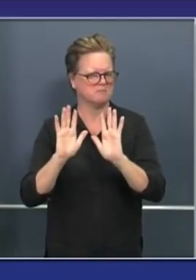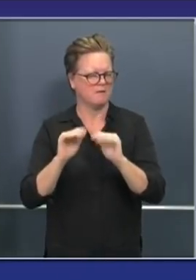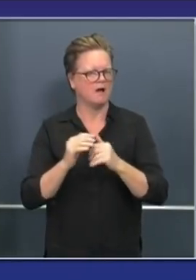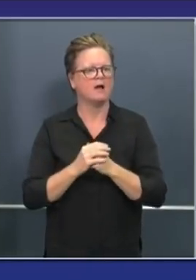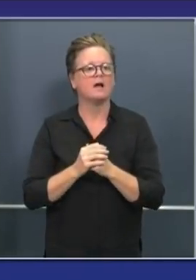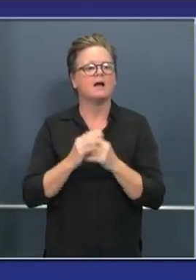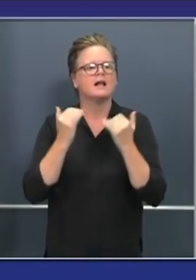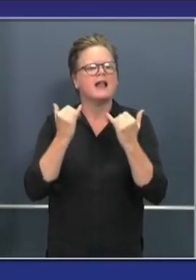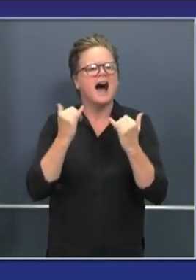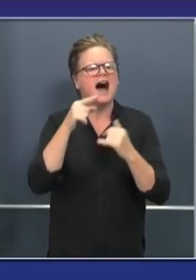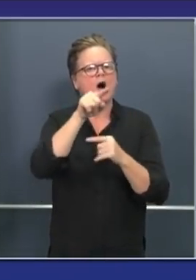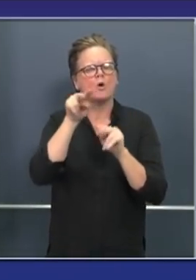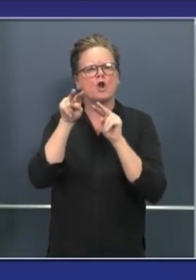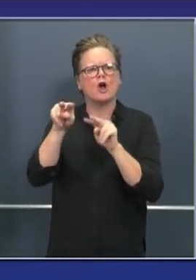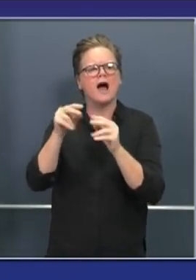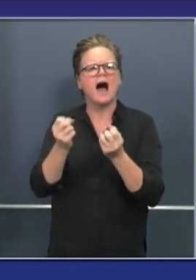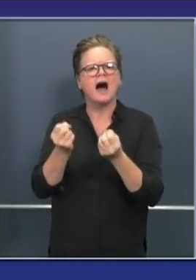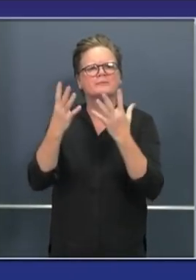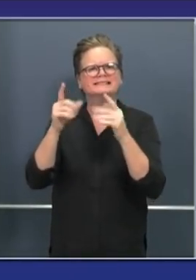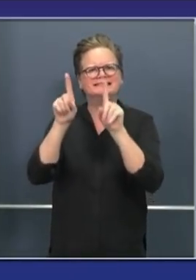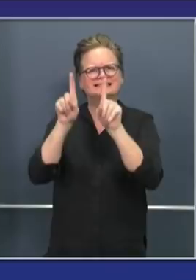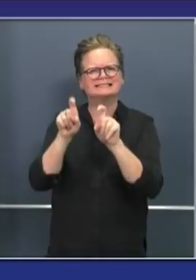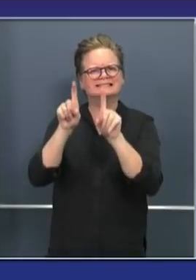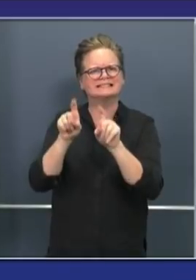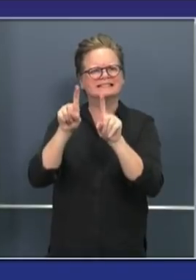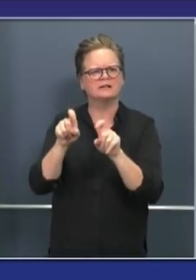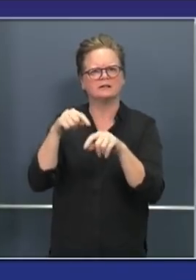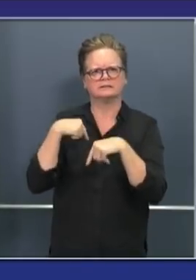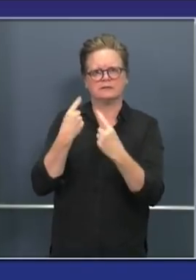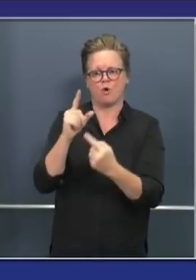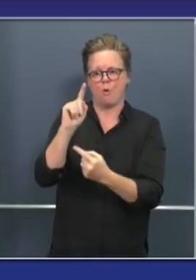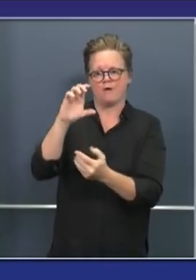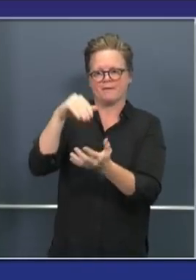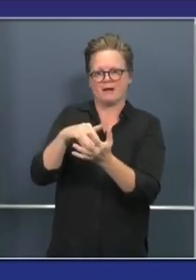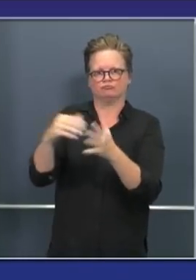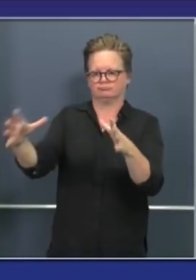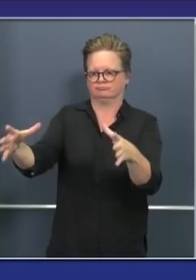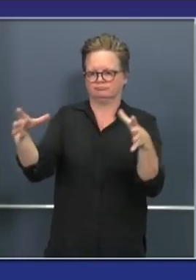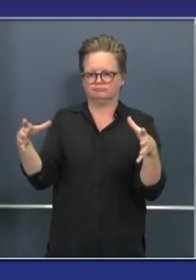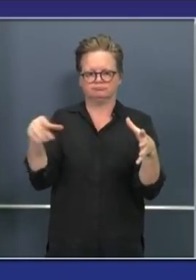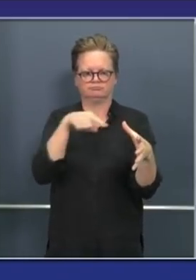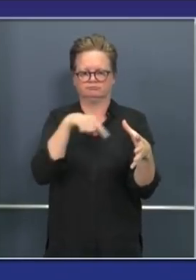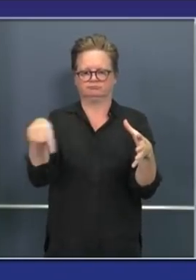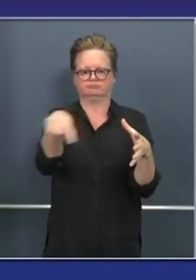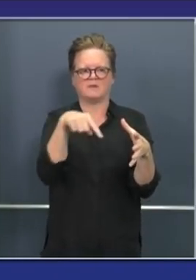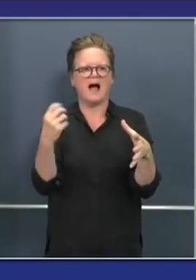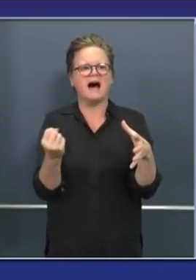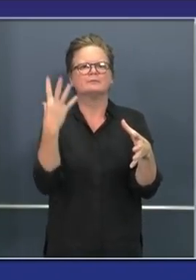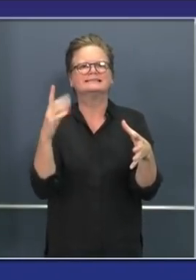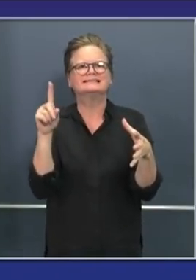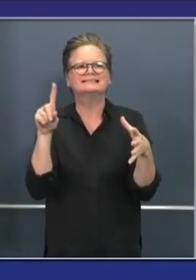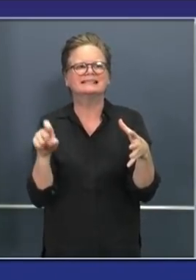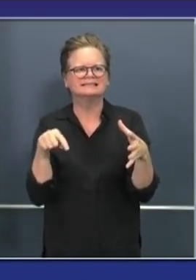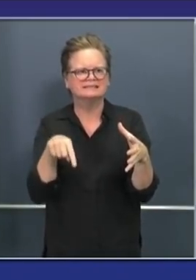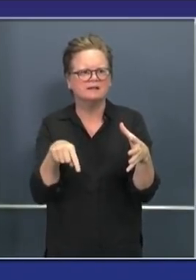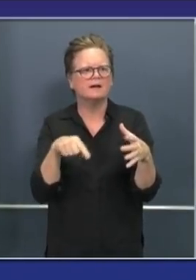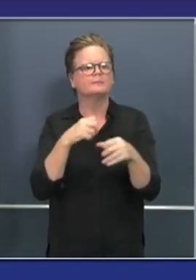ABOUT FOR WEEKS, IF NOT MONTHS, THINGS LIKE THE NUMBER OF TESTS PER 100,000 PEOPLE.